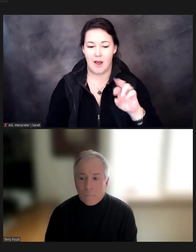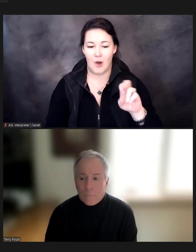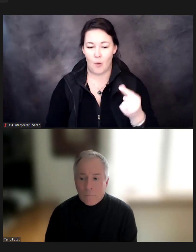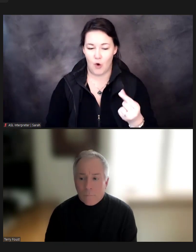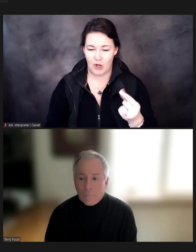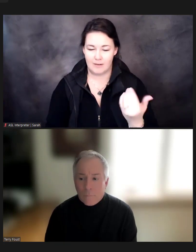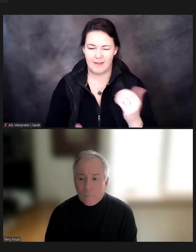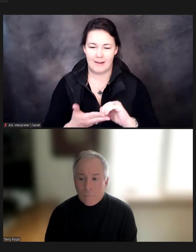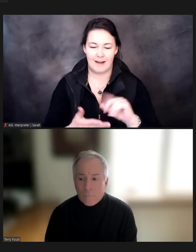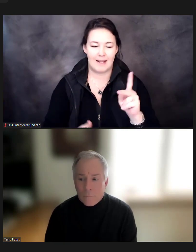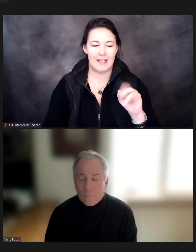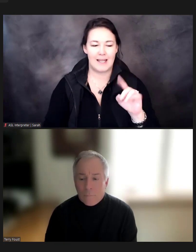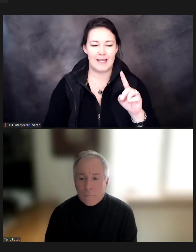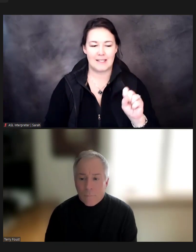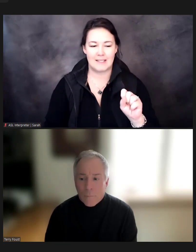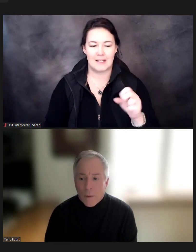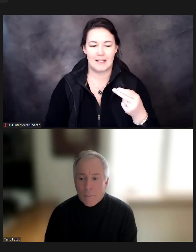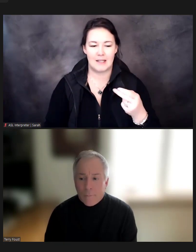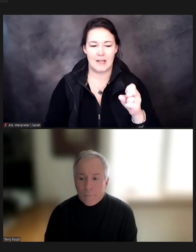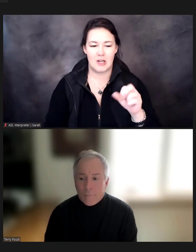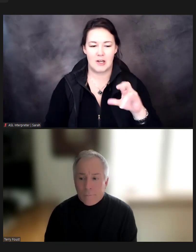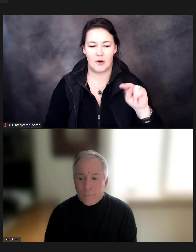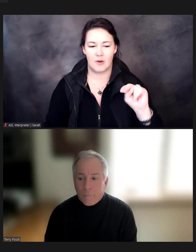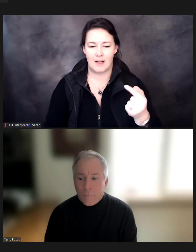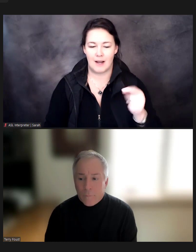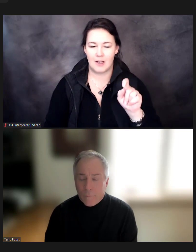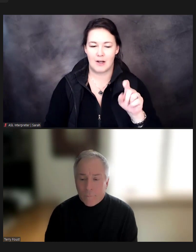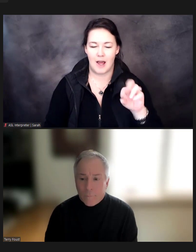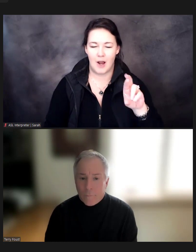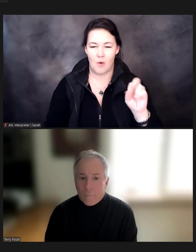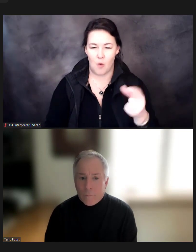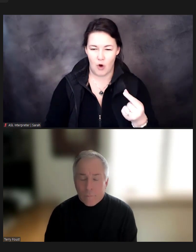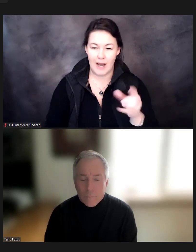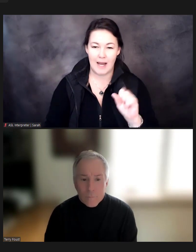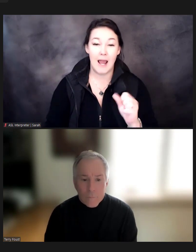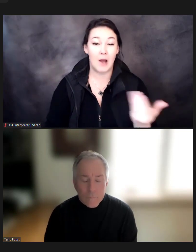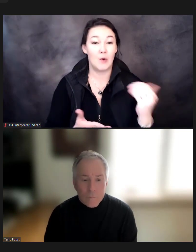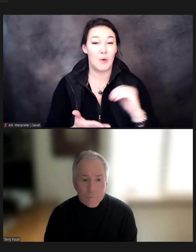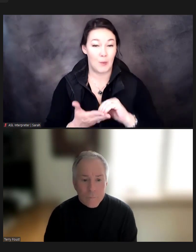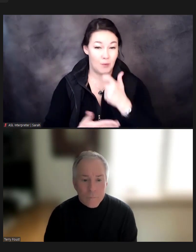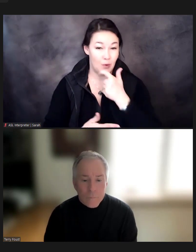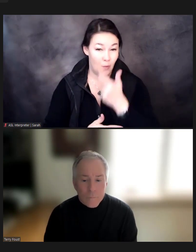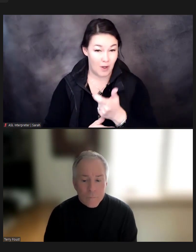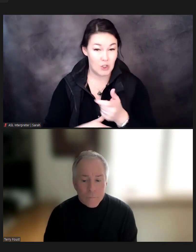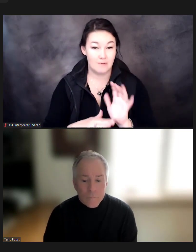you'll be able to stream this video, um, and be able to just go to